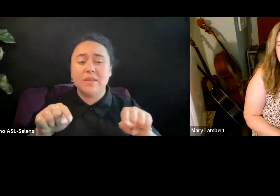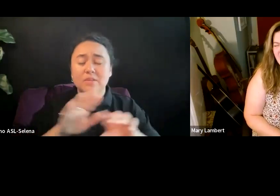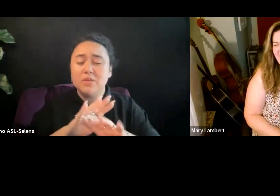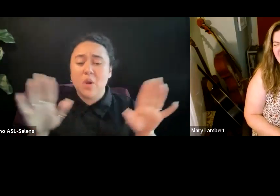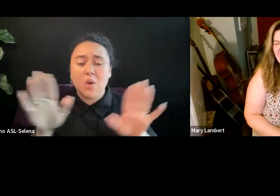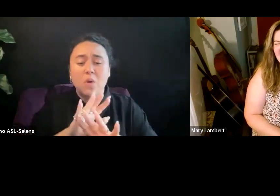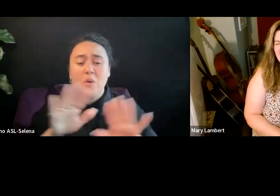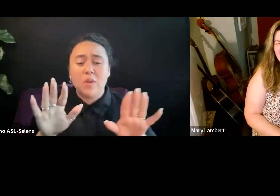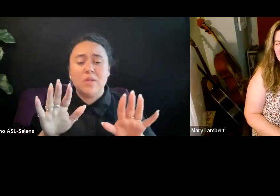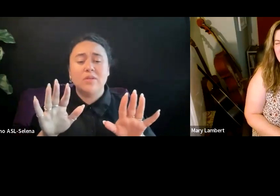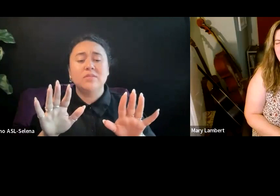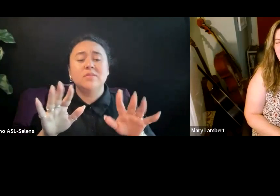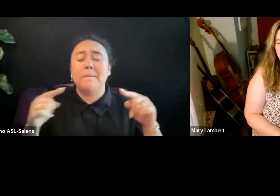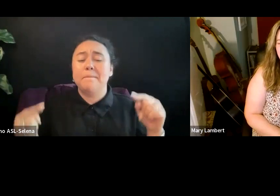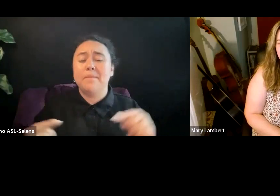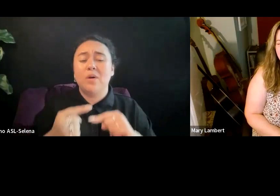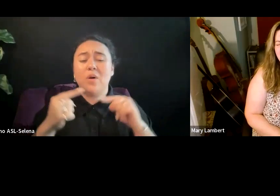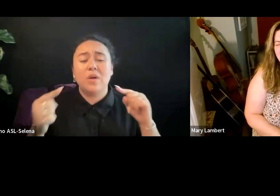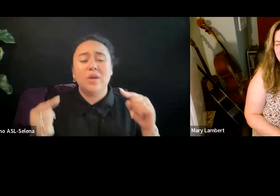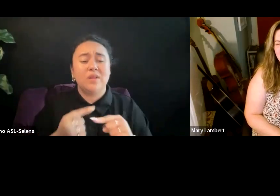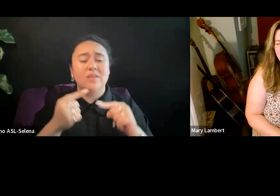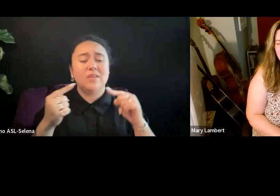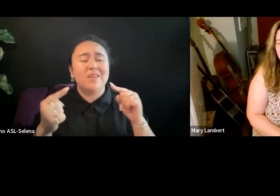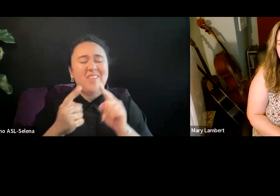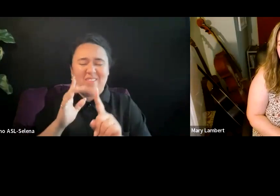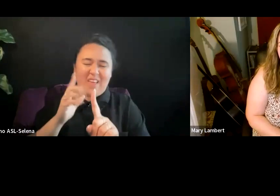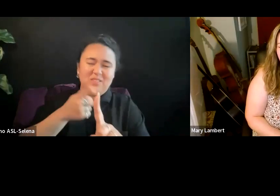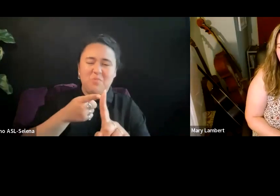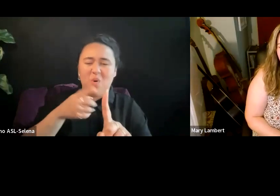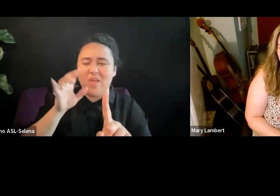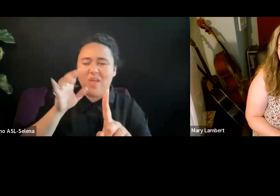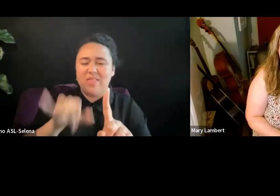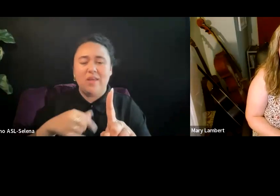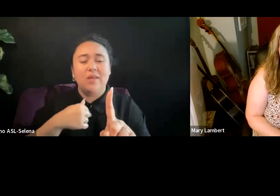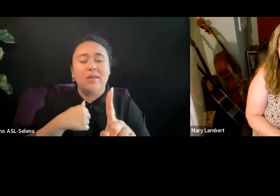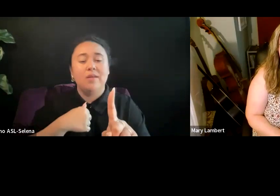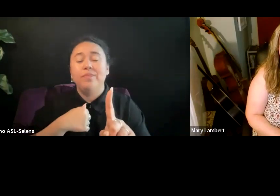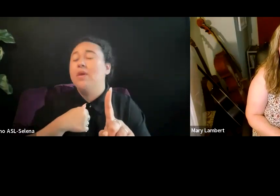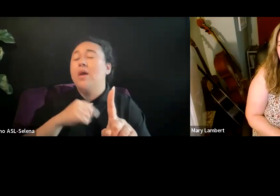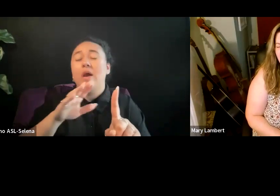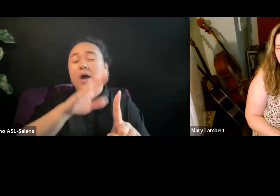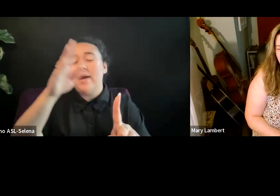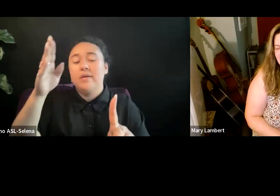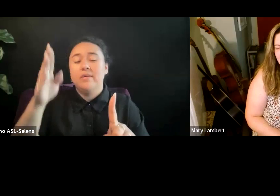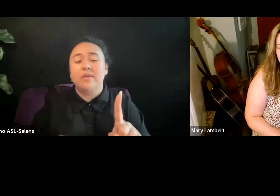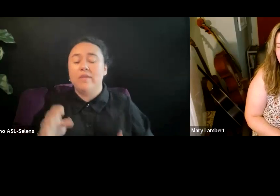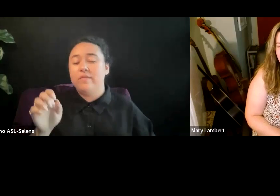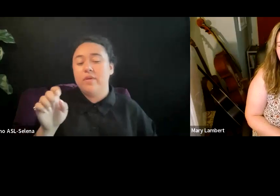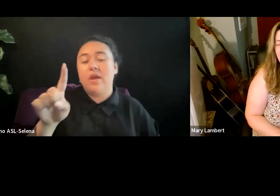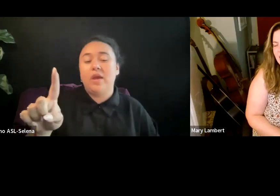Pain is the point of it. I never ask to be